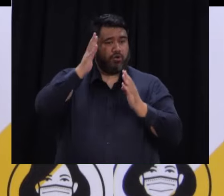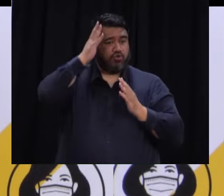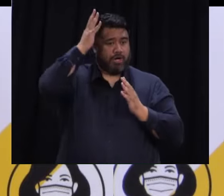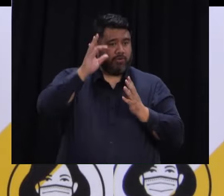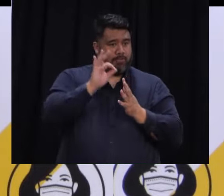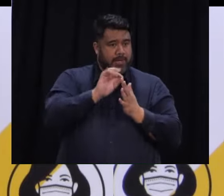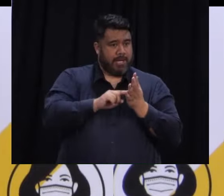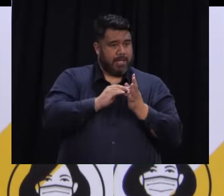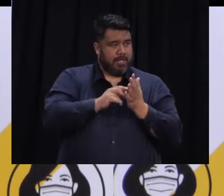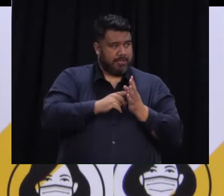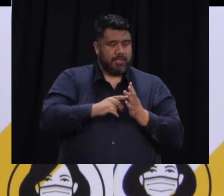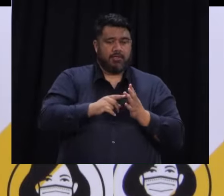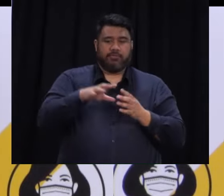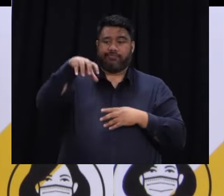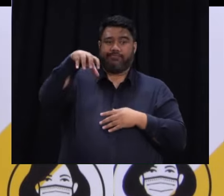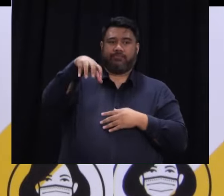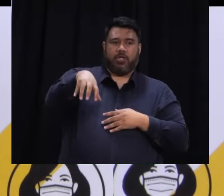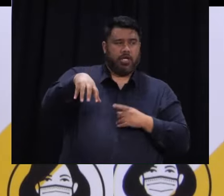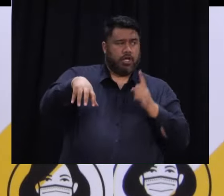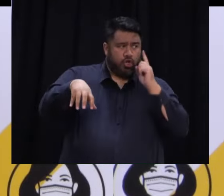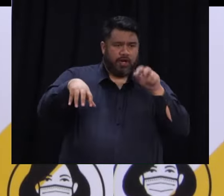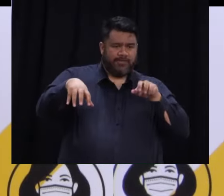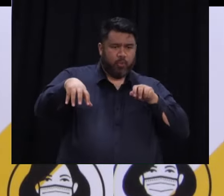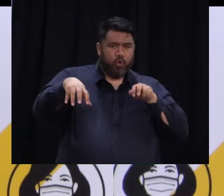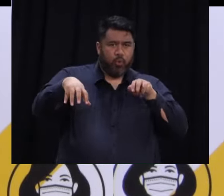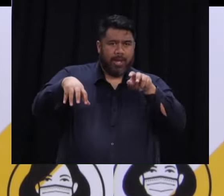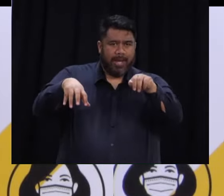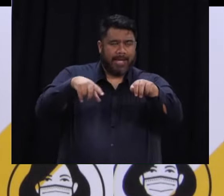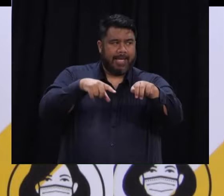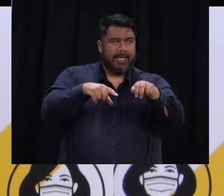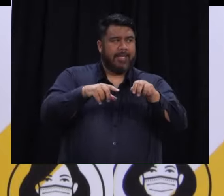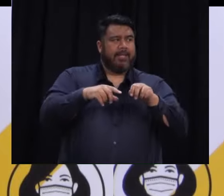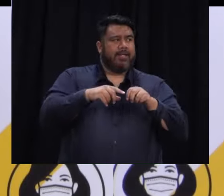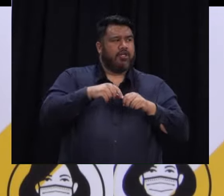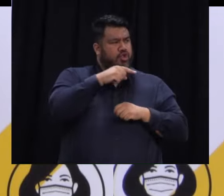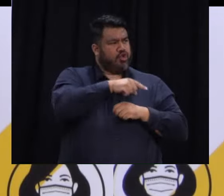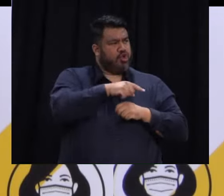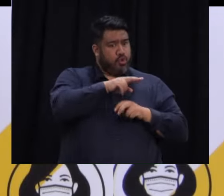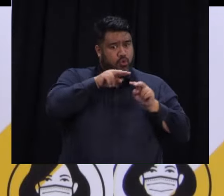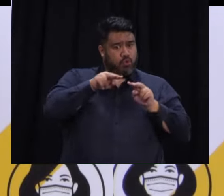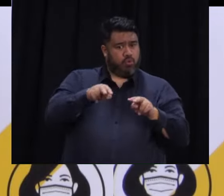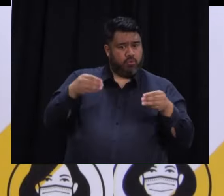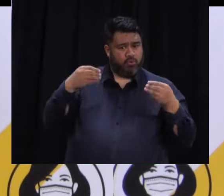I will go to Ben. Just on crown plaza. Based